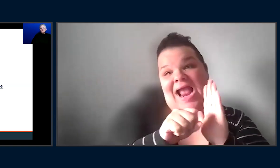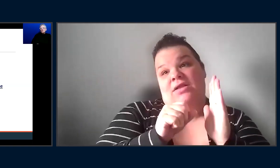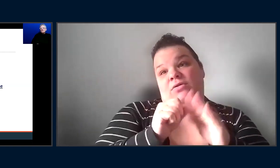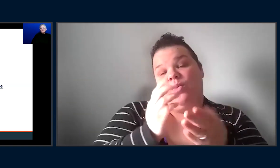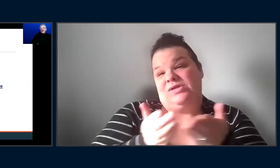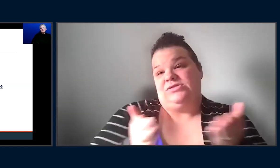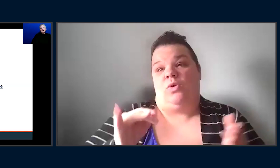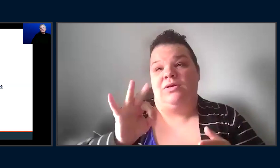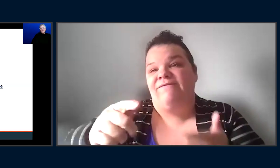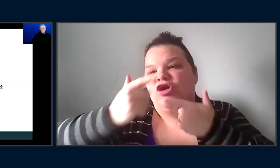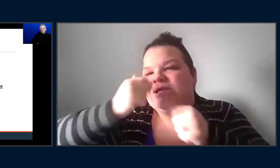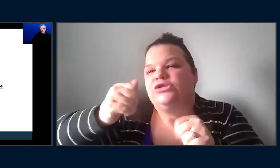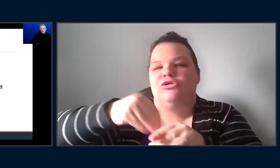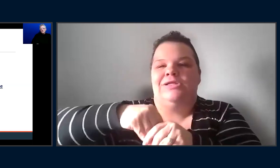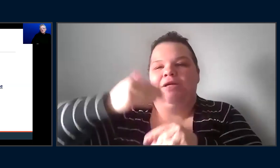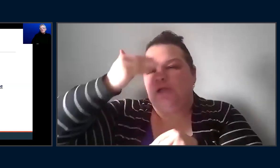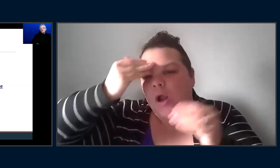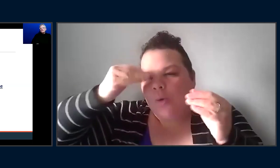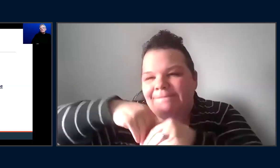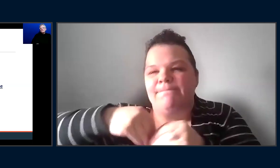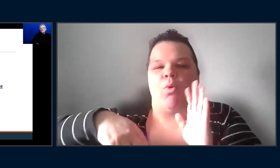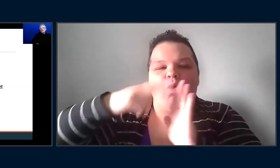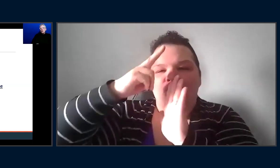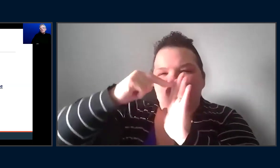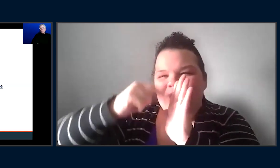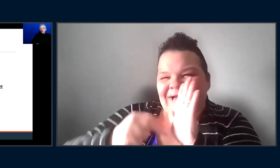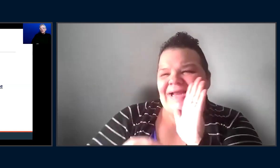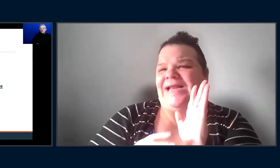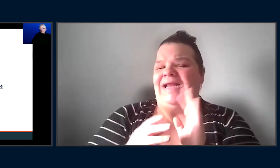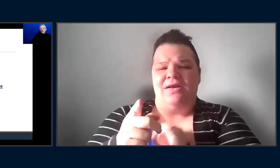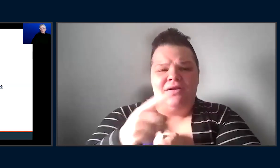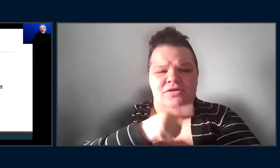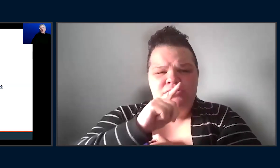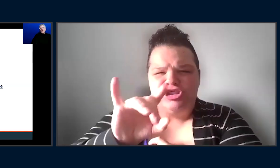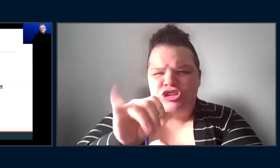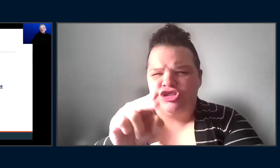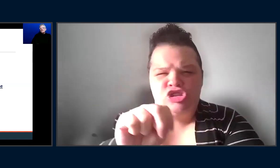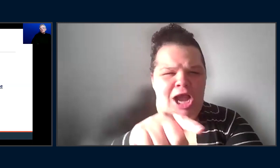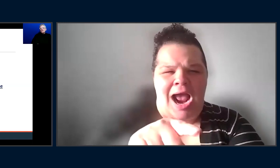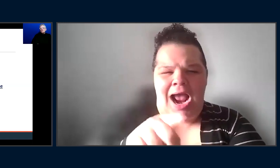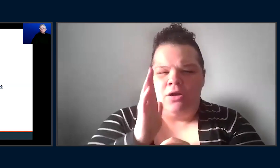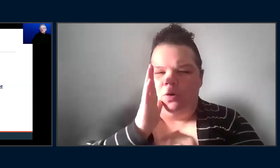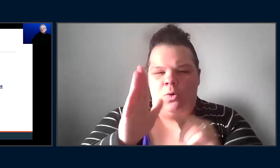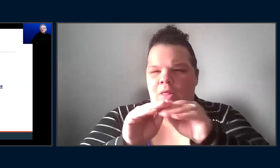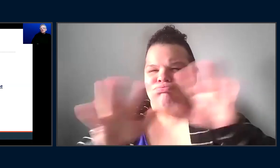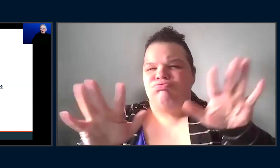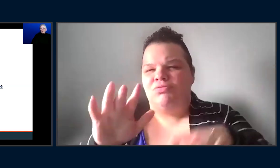We have national resources and we have state resources. If you're interested in knowing more